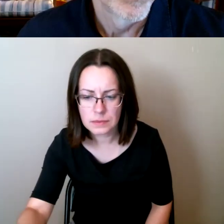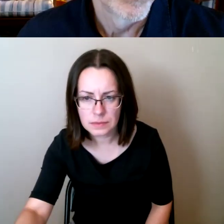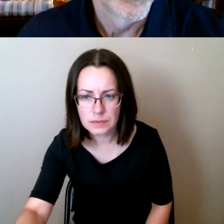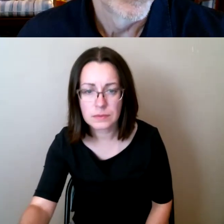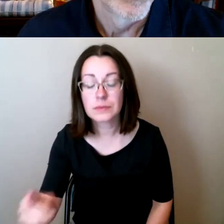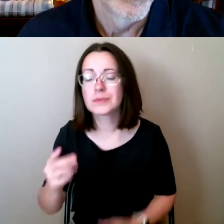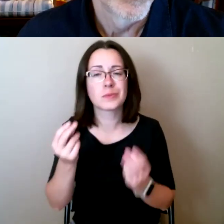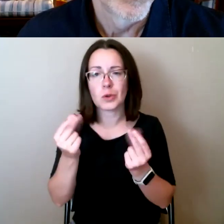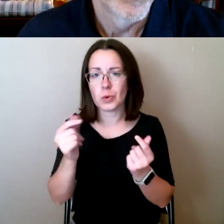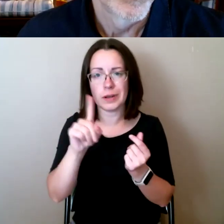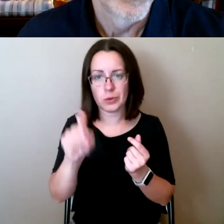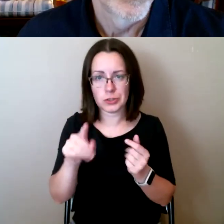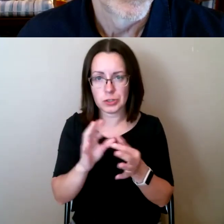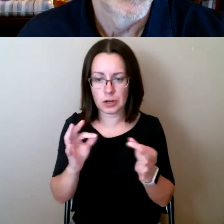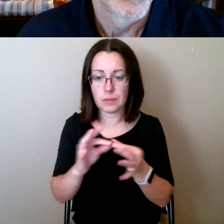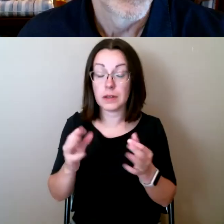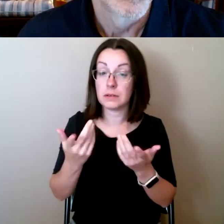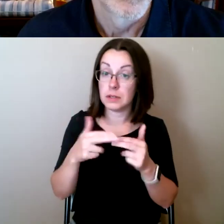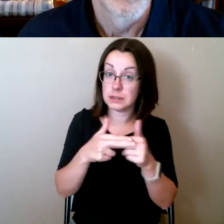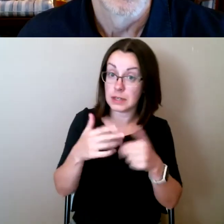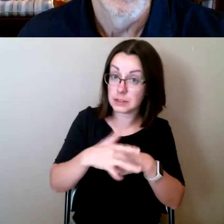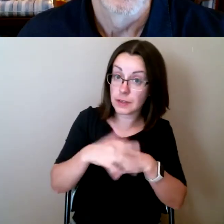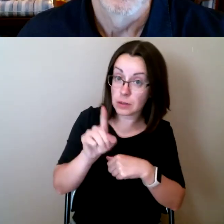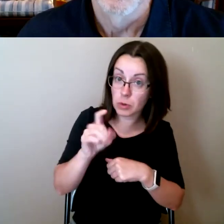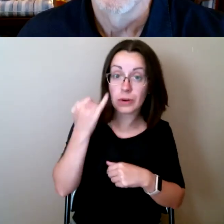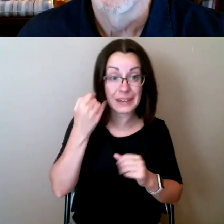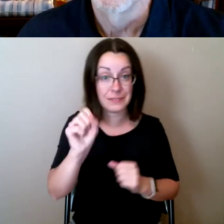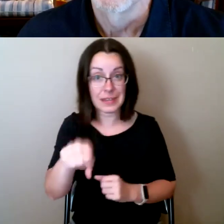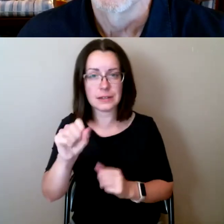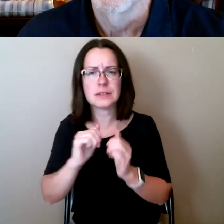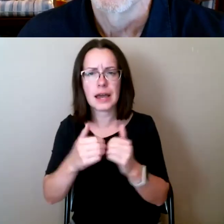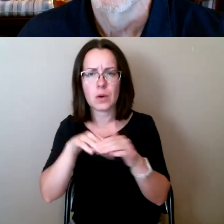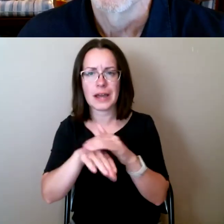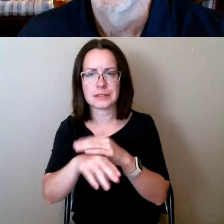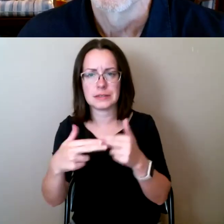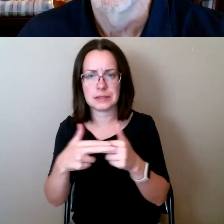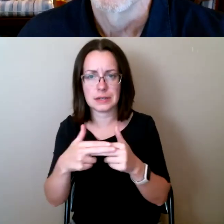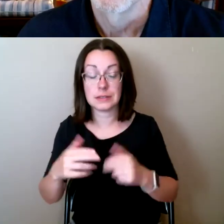slides available? And if so, how do we access them? If you reach out to my office, I'm happy